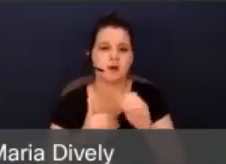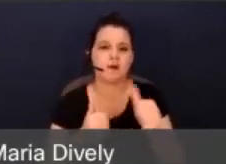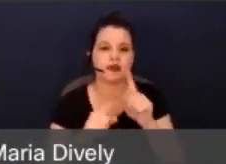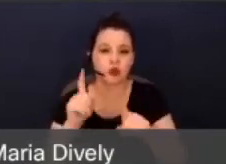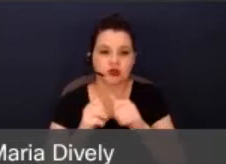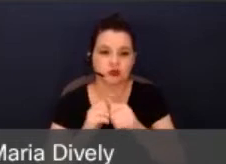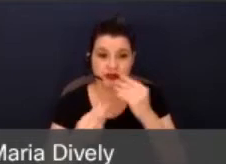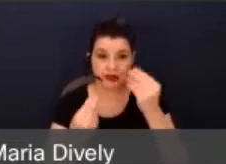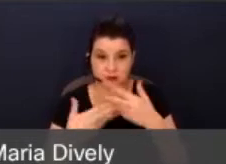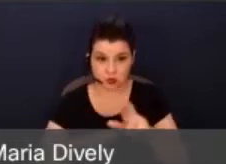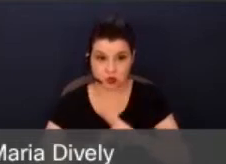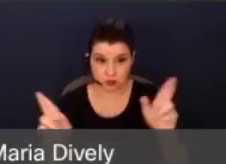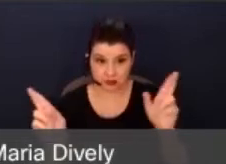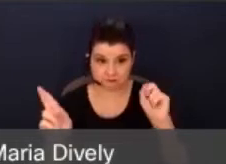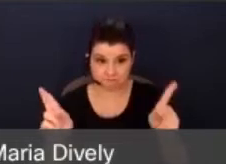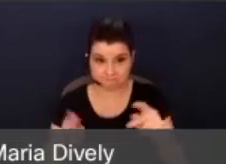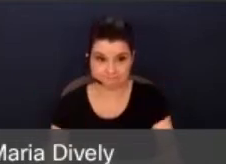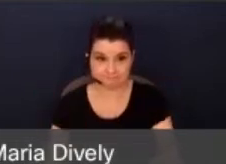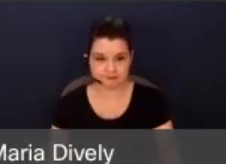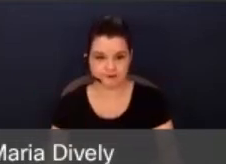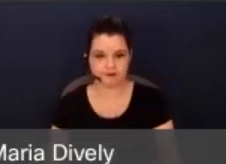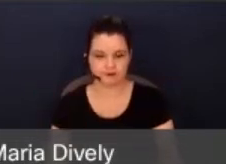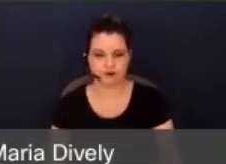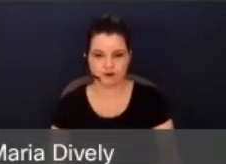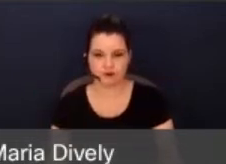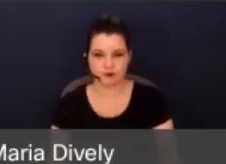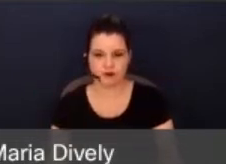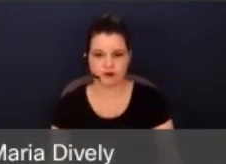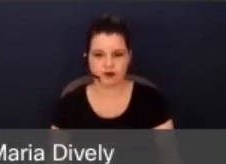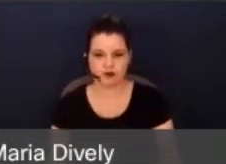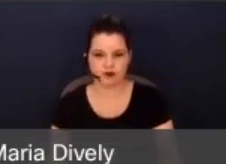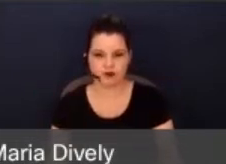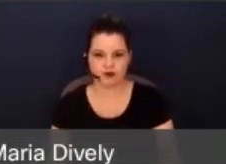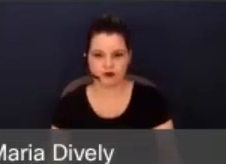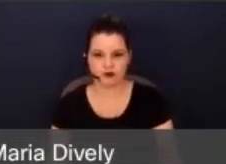but you just let me know when your screen is ready. Yes. - I will make Tamara a